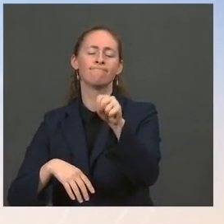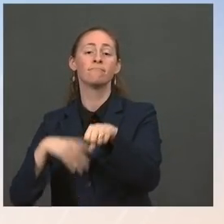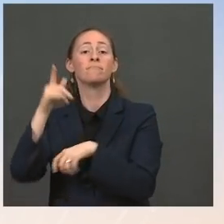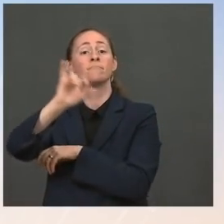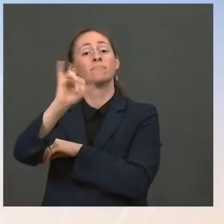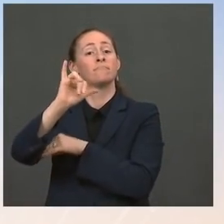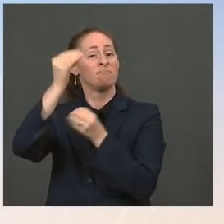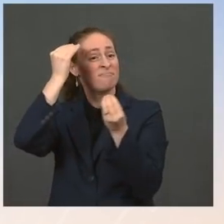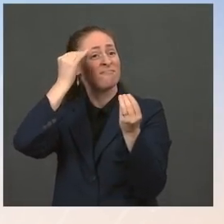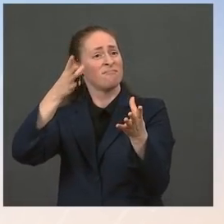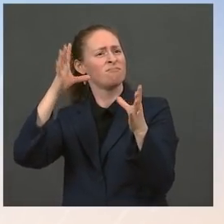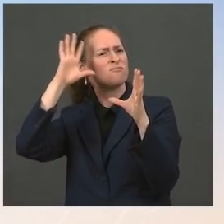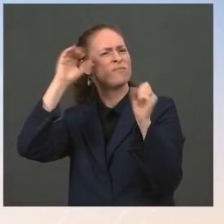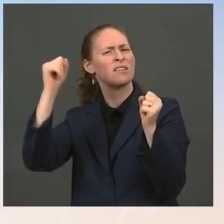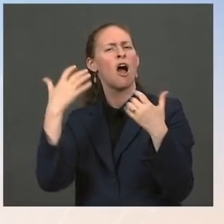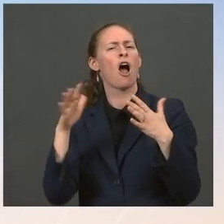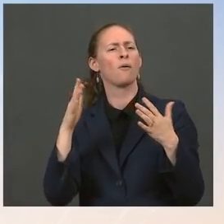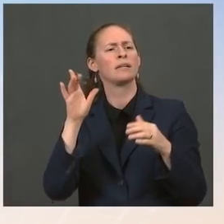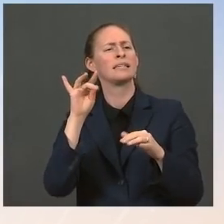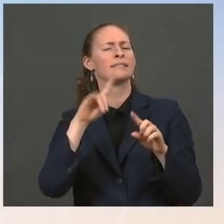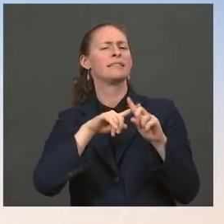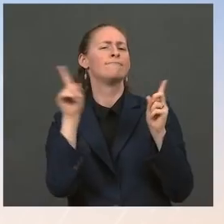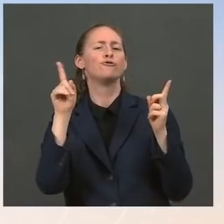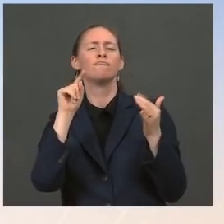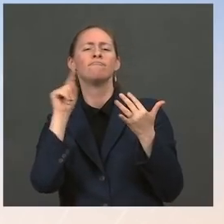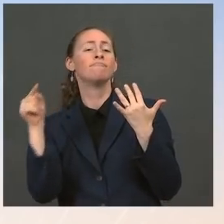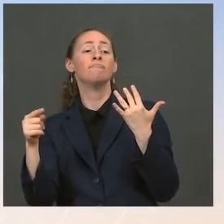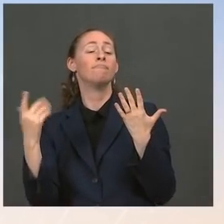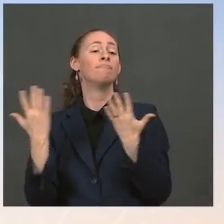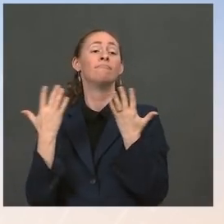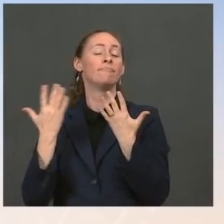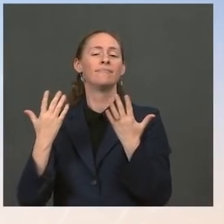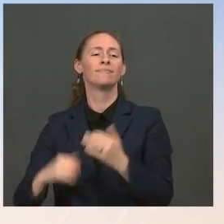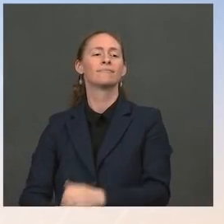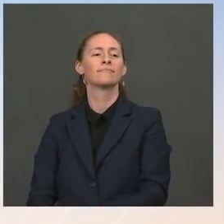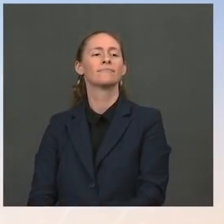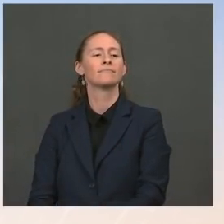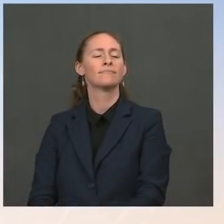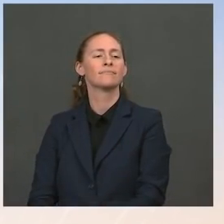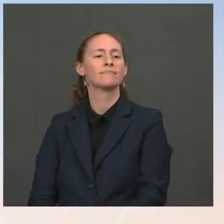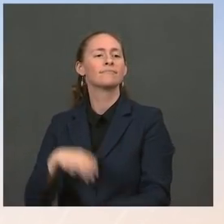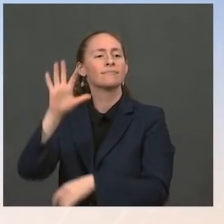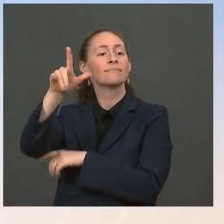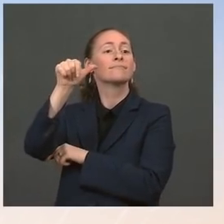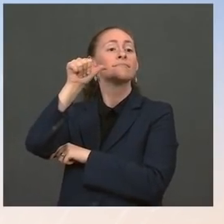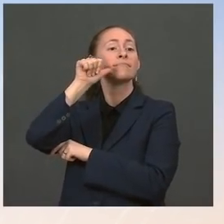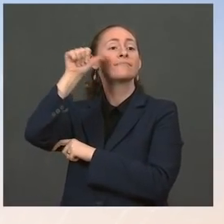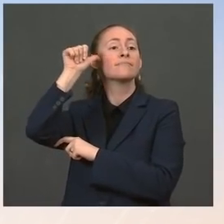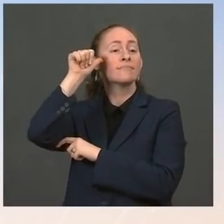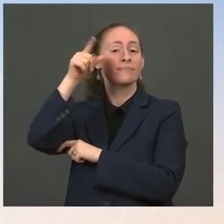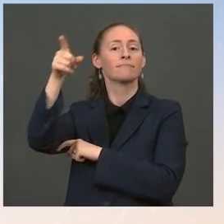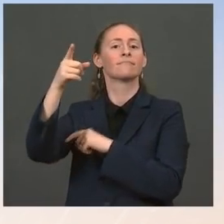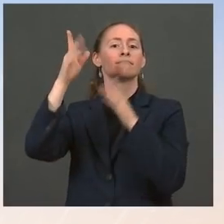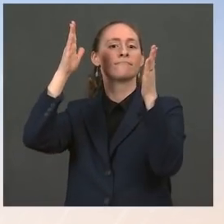a range of issues that were raised during the whistleblower's testimony yesterday -- on the FTC to adopt rules to address unfair data collection